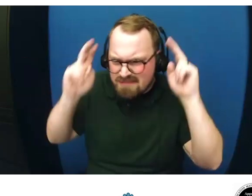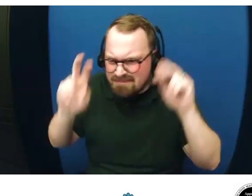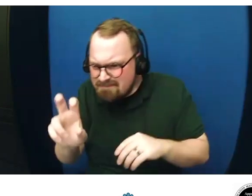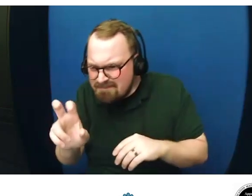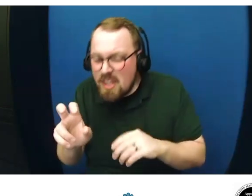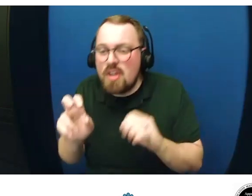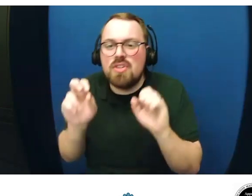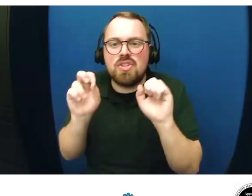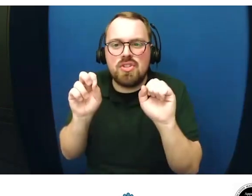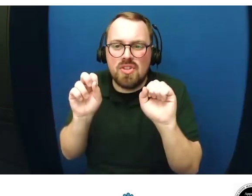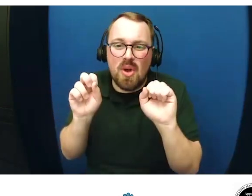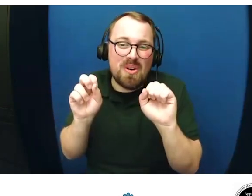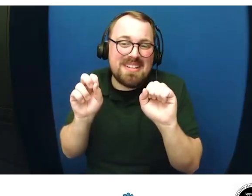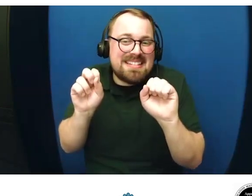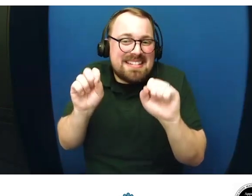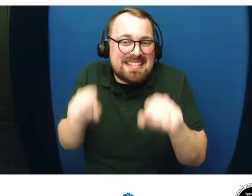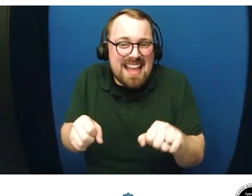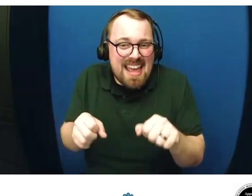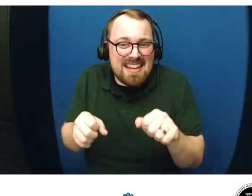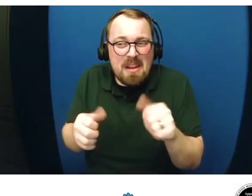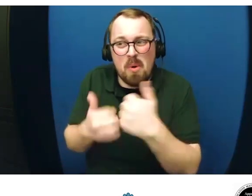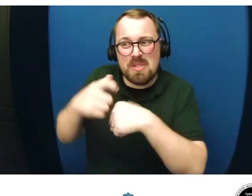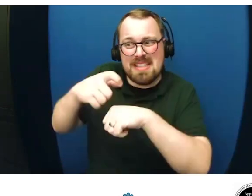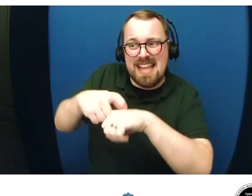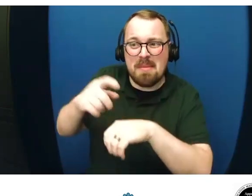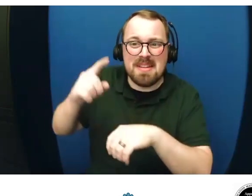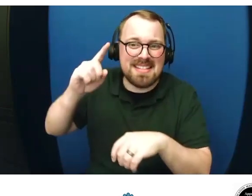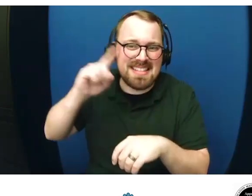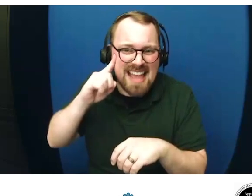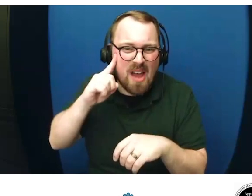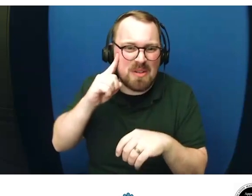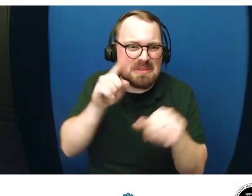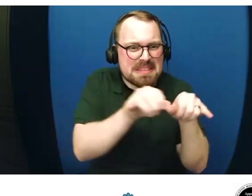so that all sounds or most sounds come in in that range of frequencies